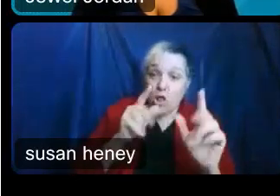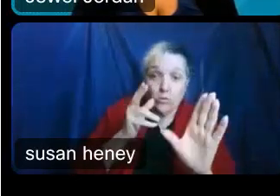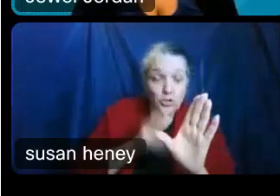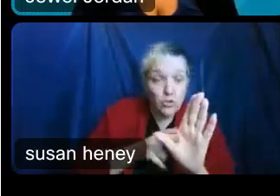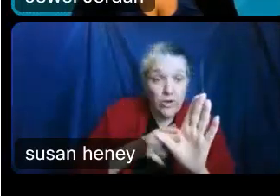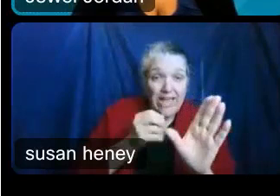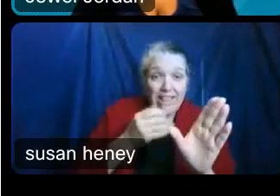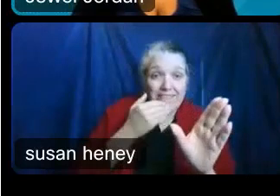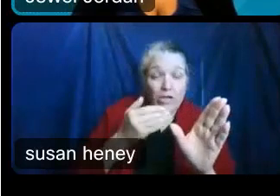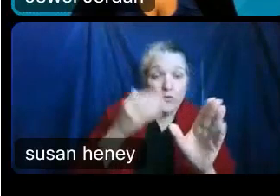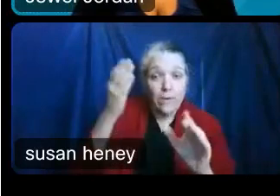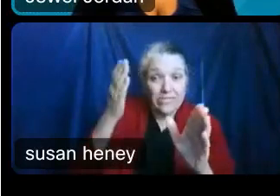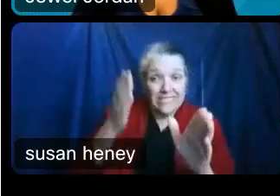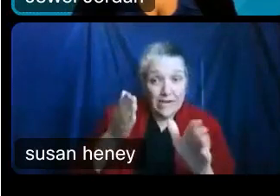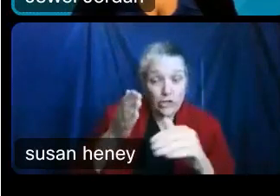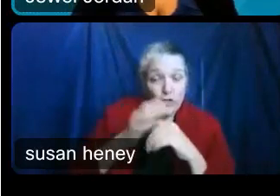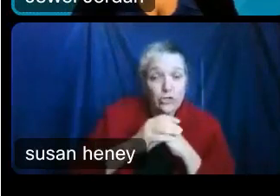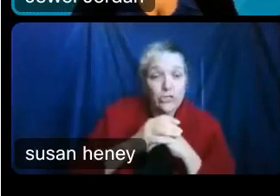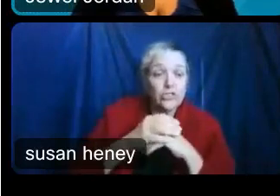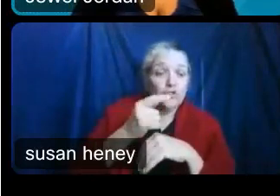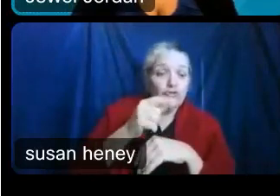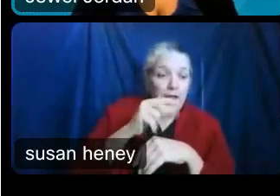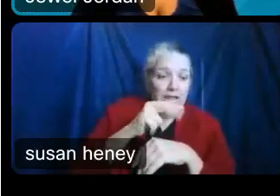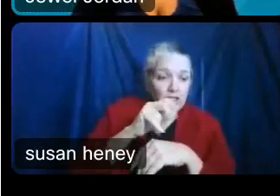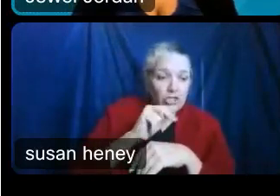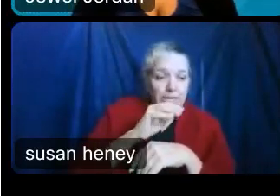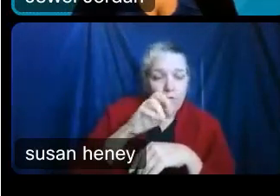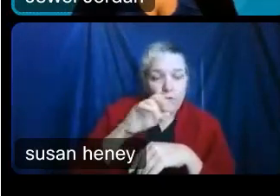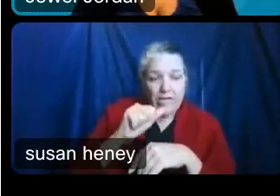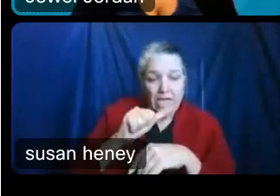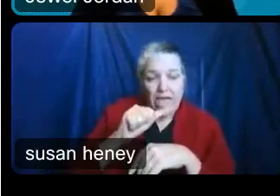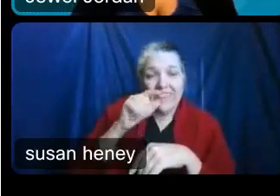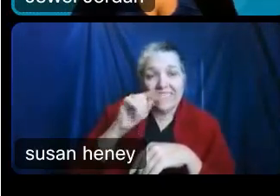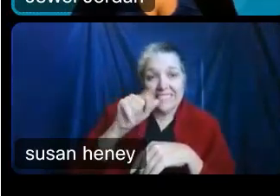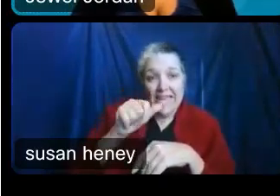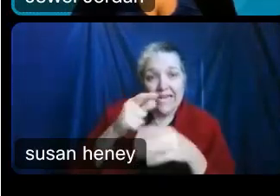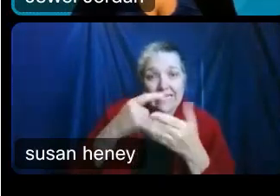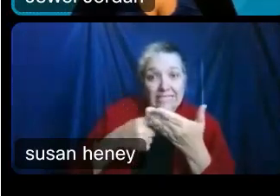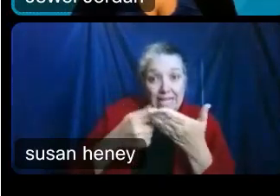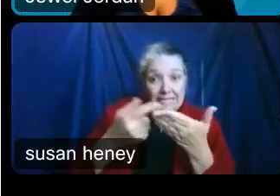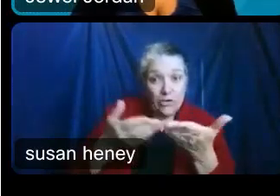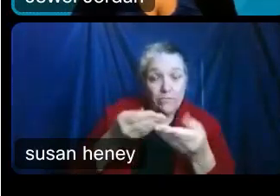our presenters Gretchen and Maria. As a reminder, the data we have discussed today will be released